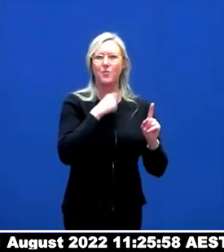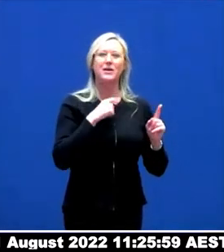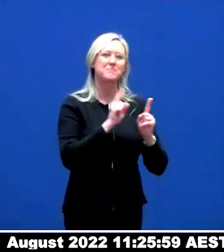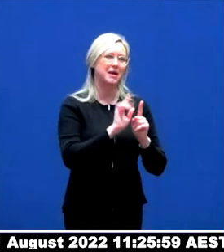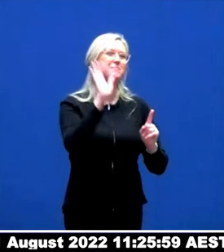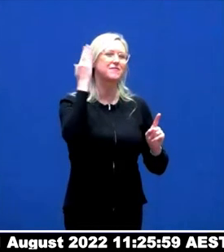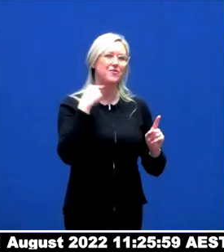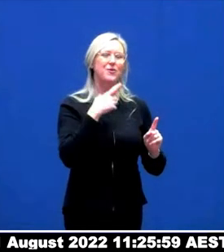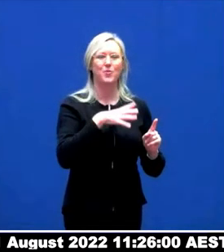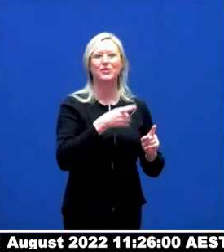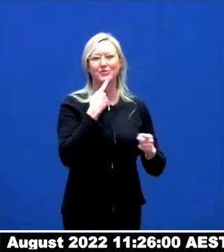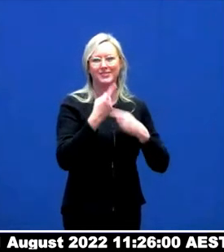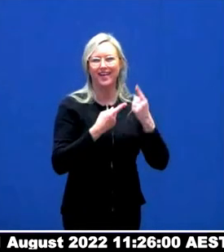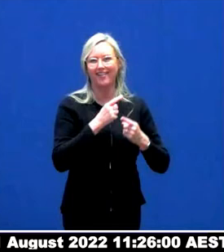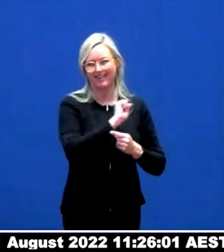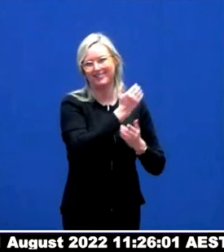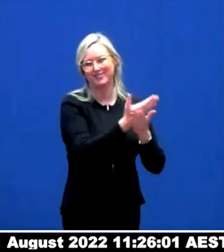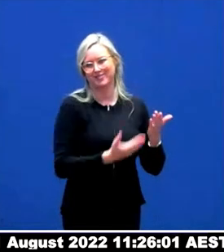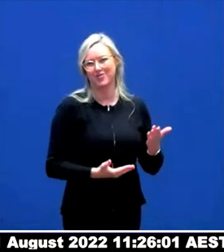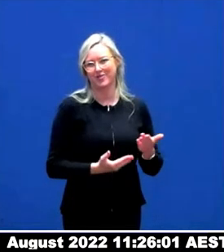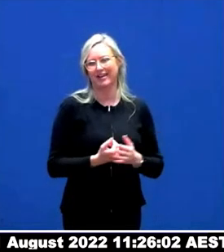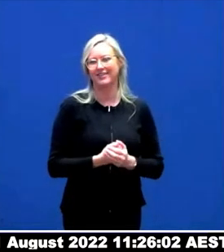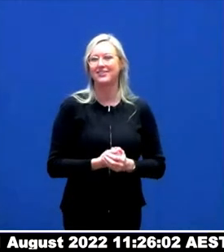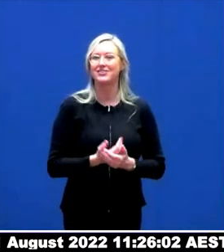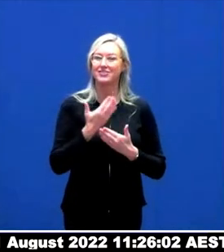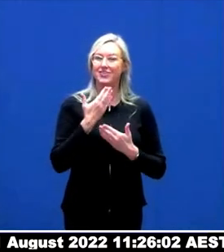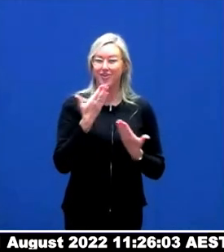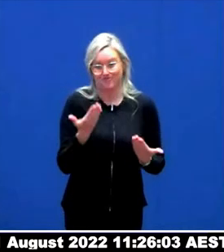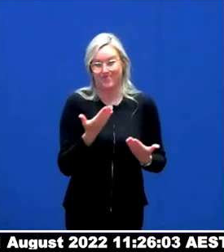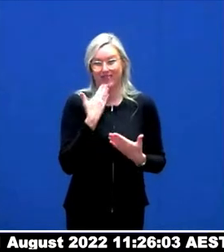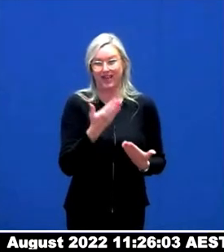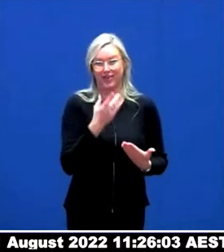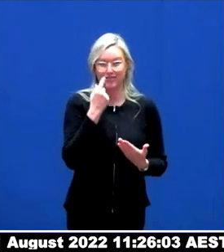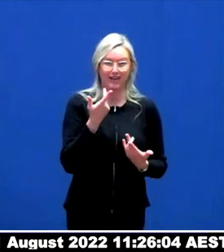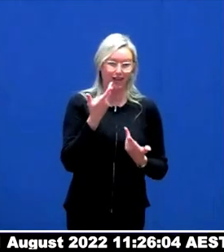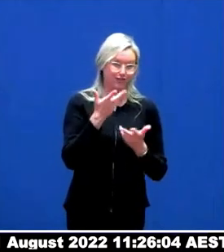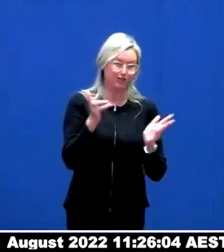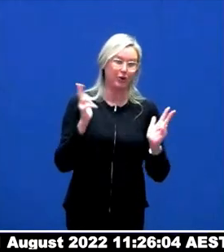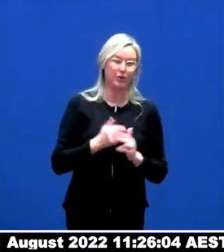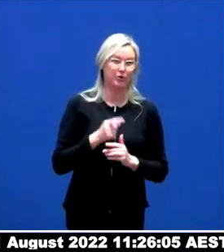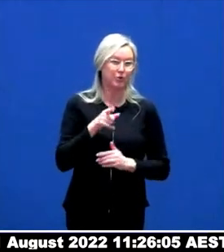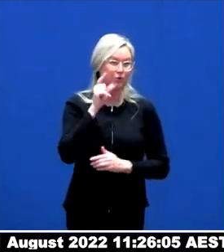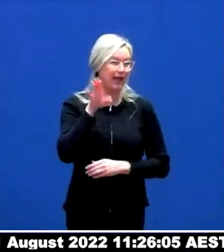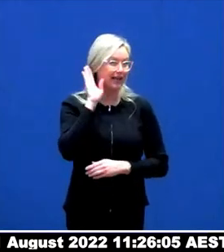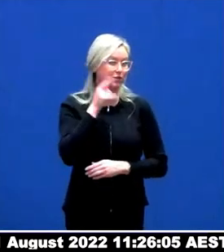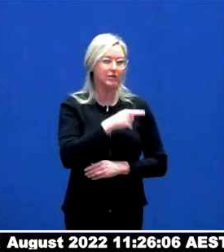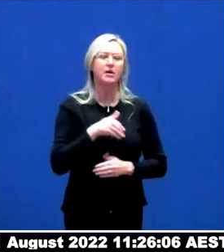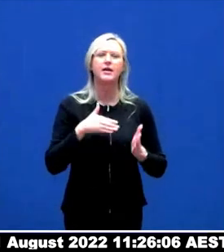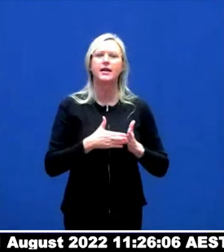with his story with you. So, thank you for the opportunity to share that and to listen to that. Could we adjourn maybe for 15 minutes?